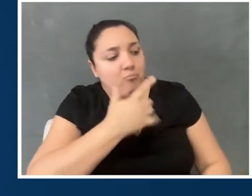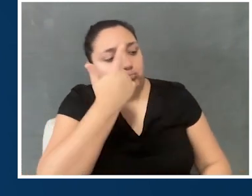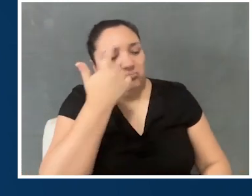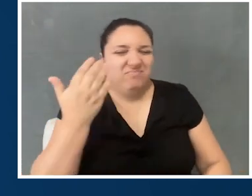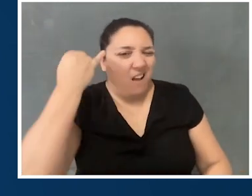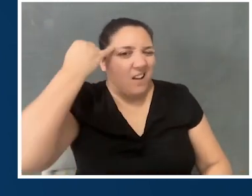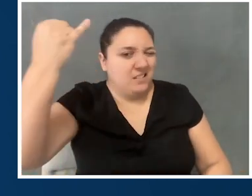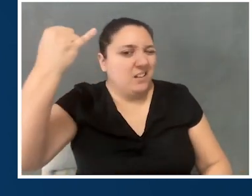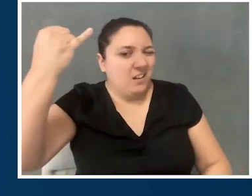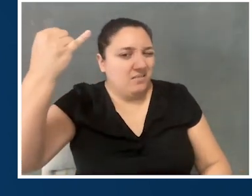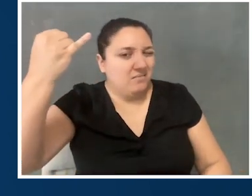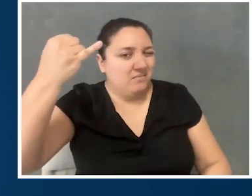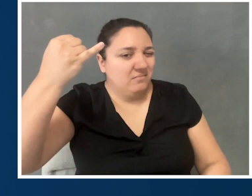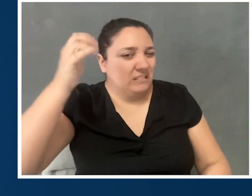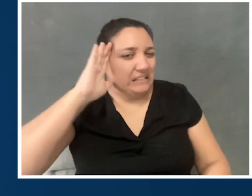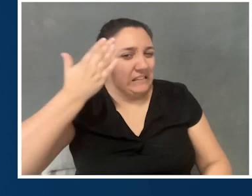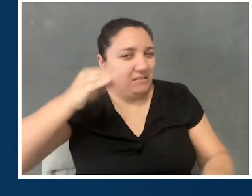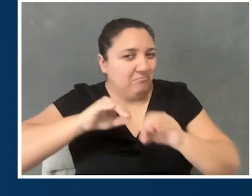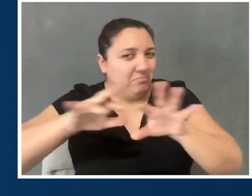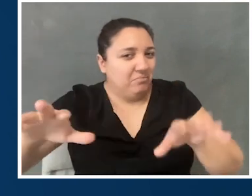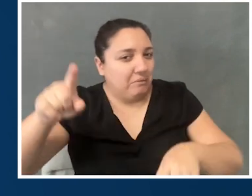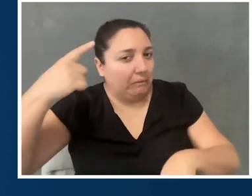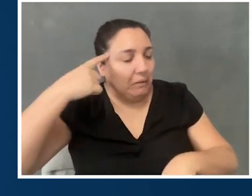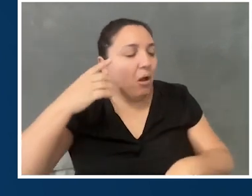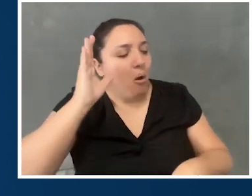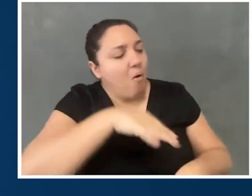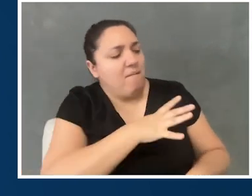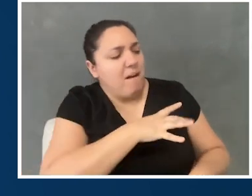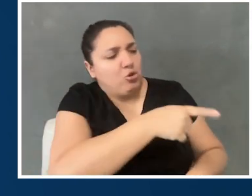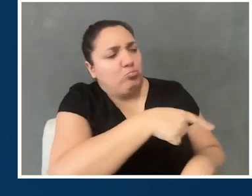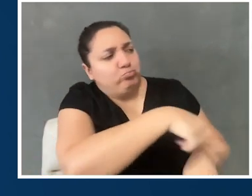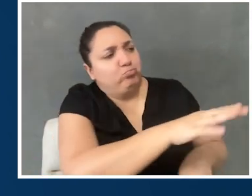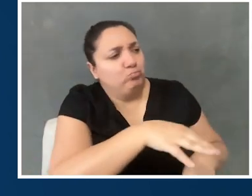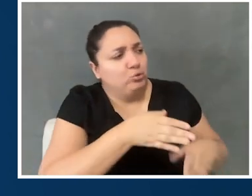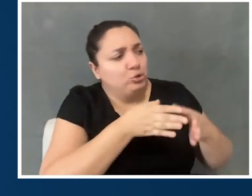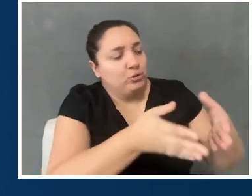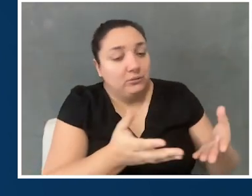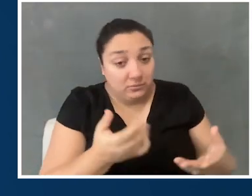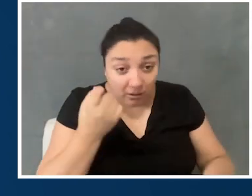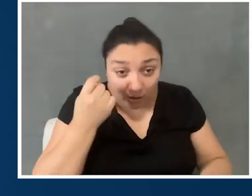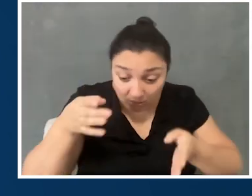there's no other place for that person to use or to get to where they need to go to,